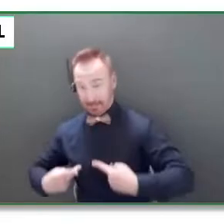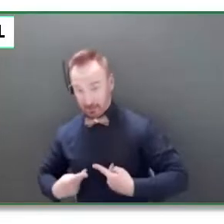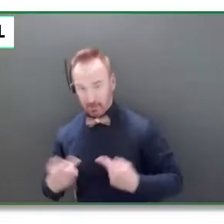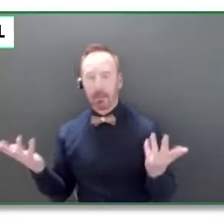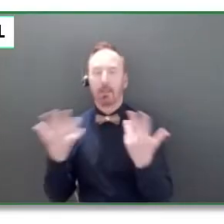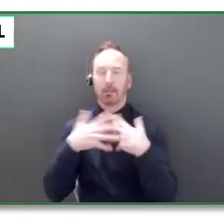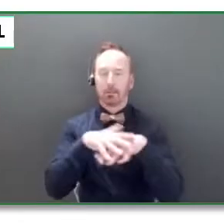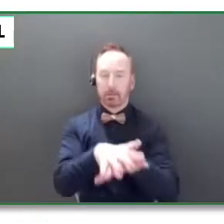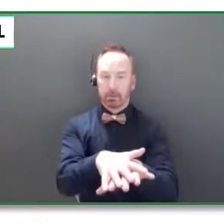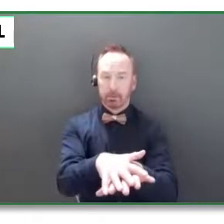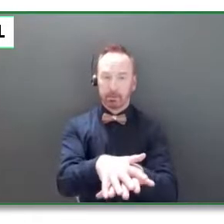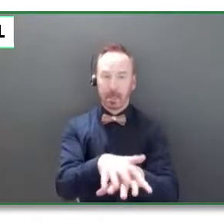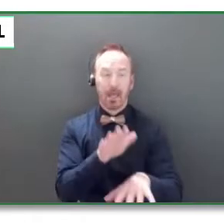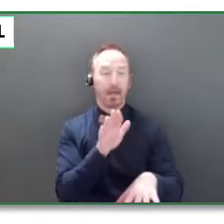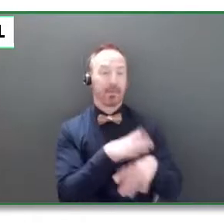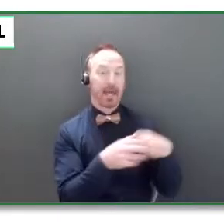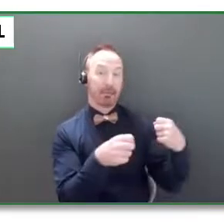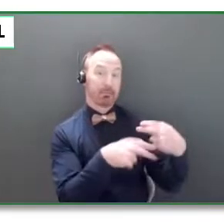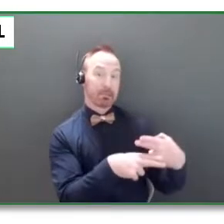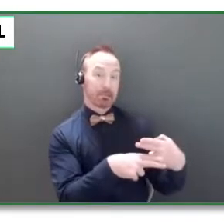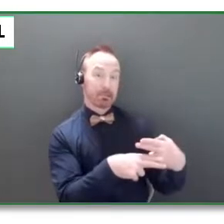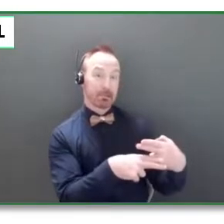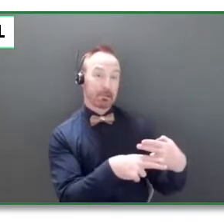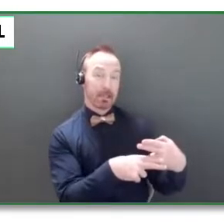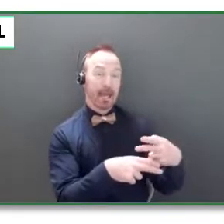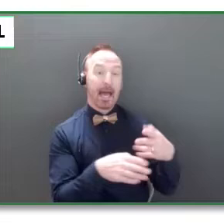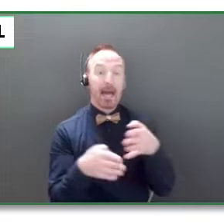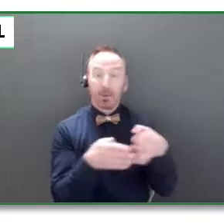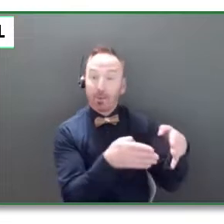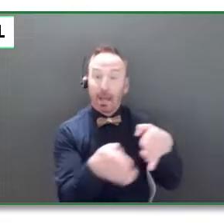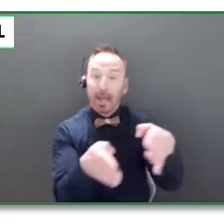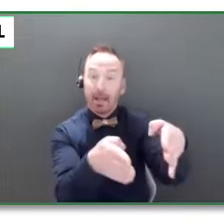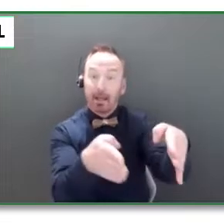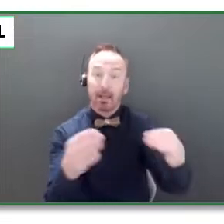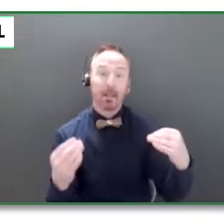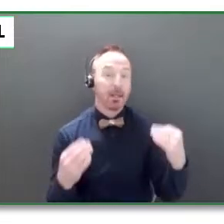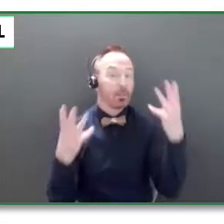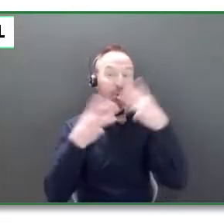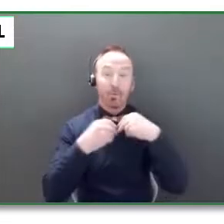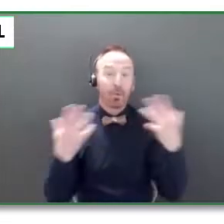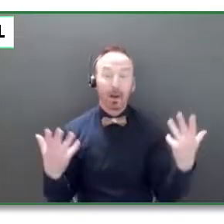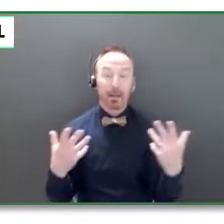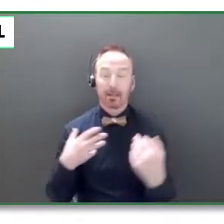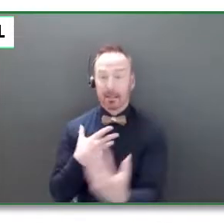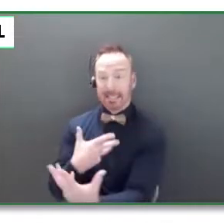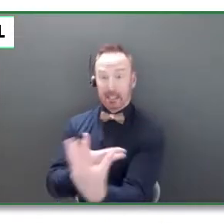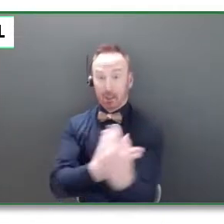Lastly, what makes a trail beautiful. Inclusion based upon perception.